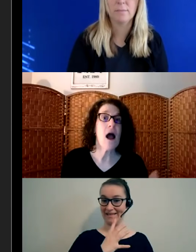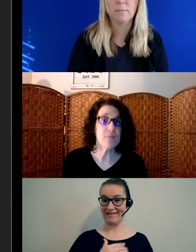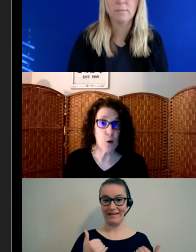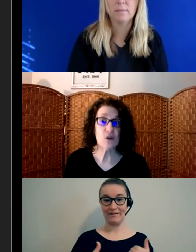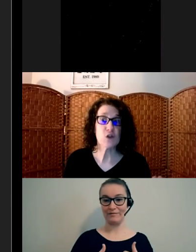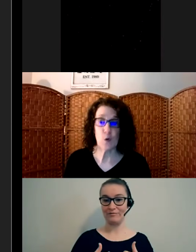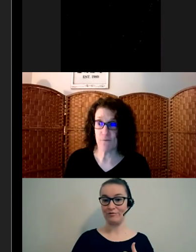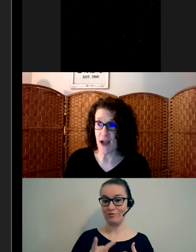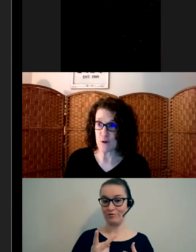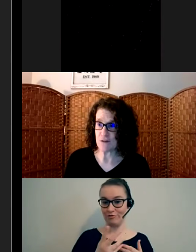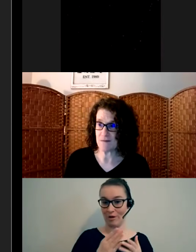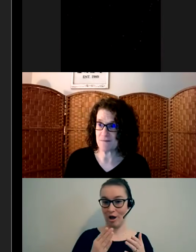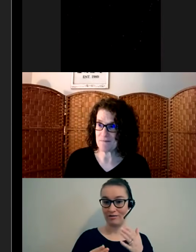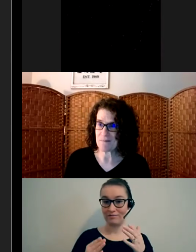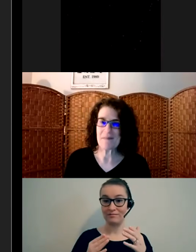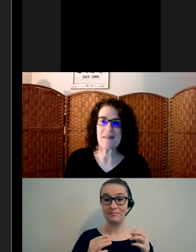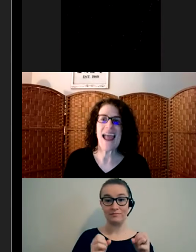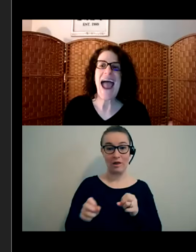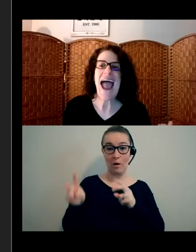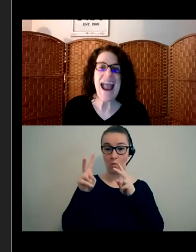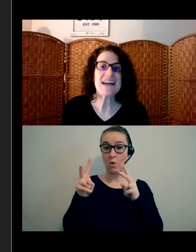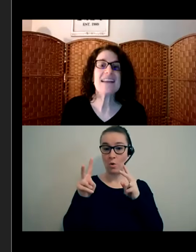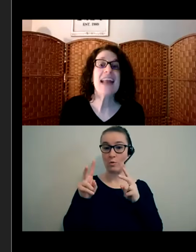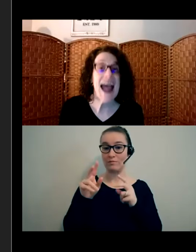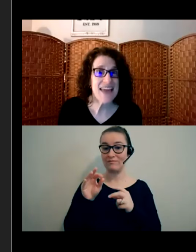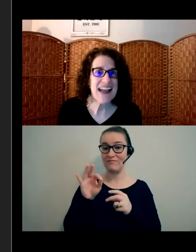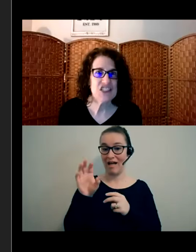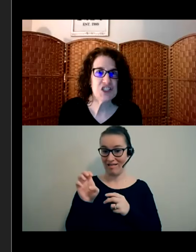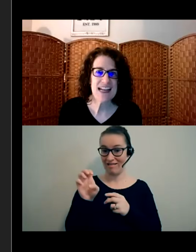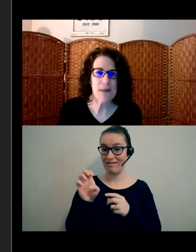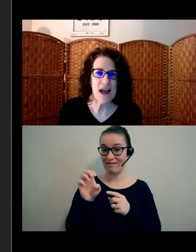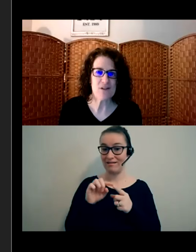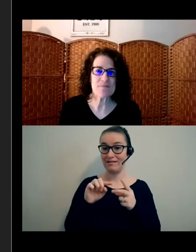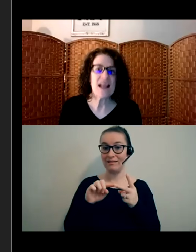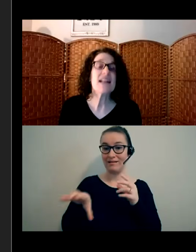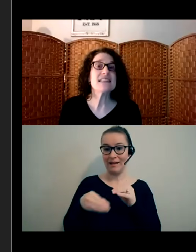upload the two files and add the HTML.